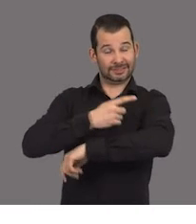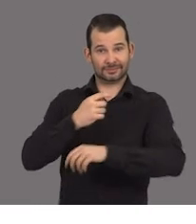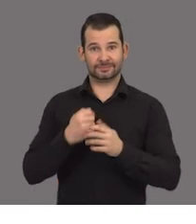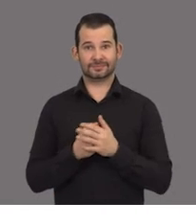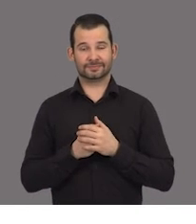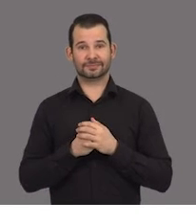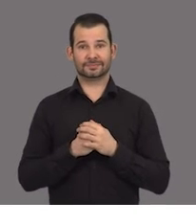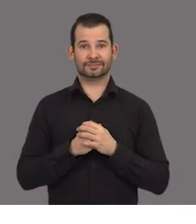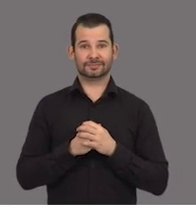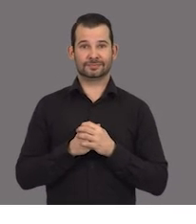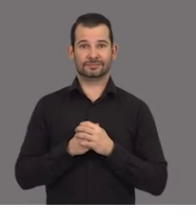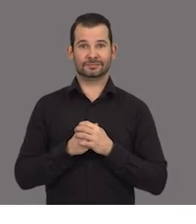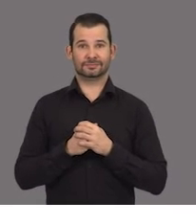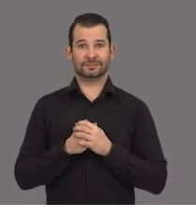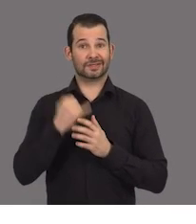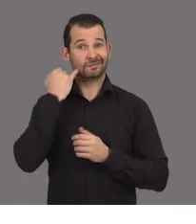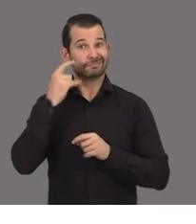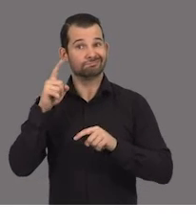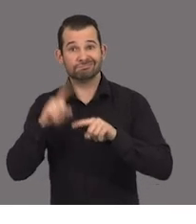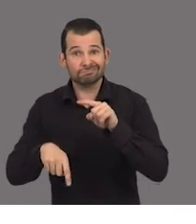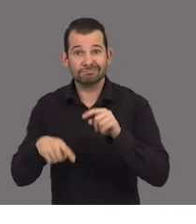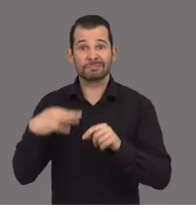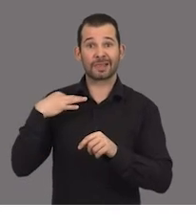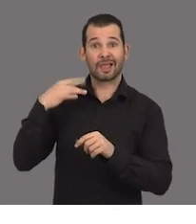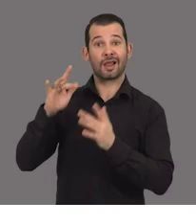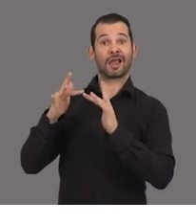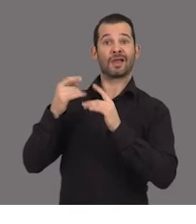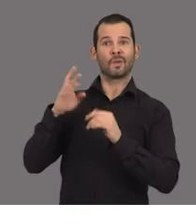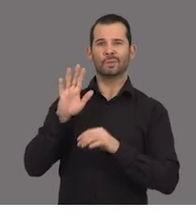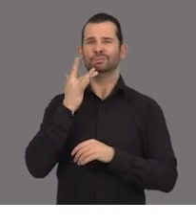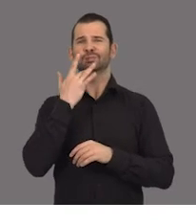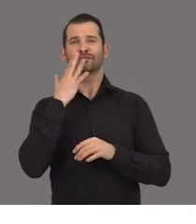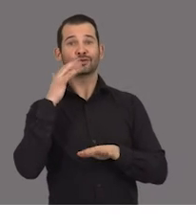If you are unable to apply online or would prefer to call us, you can